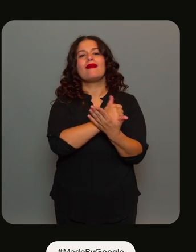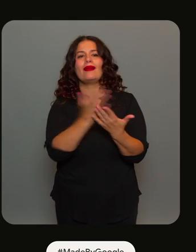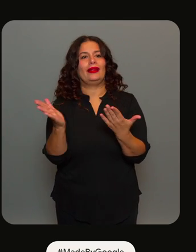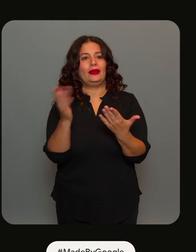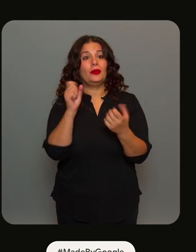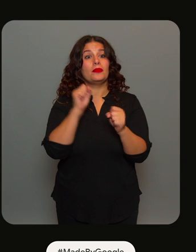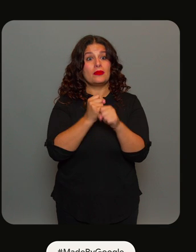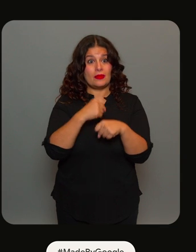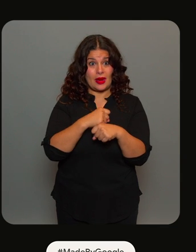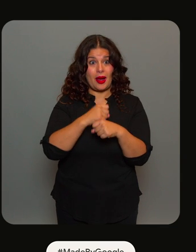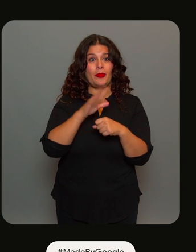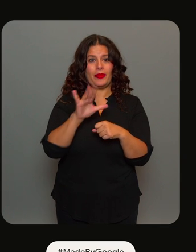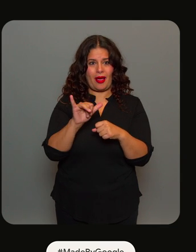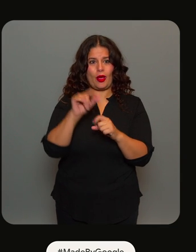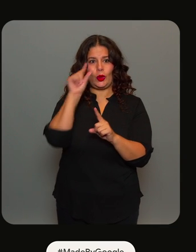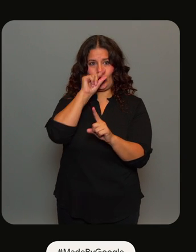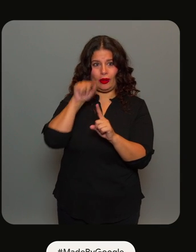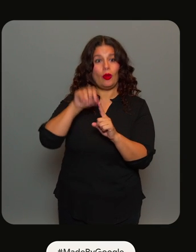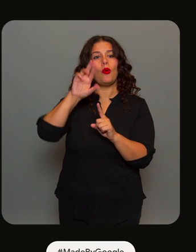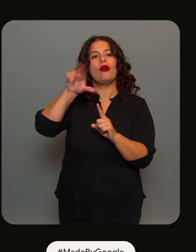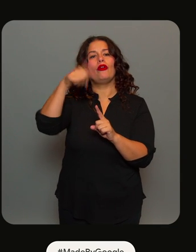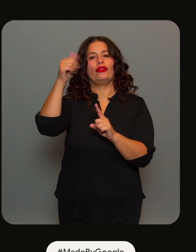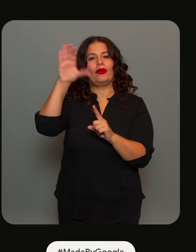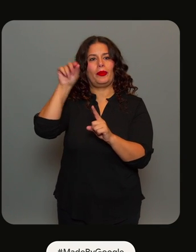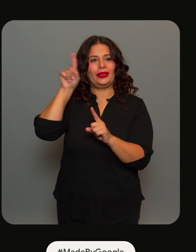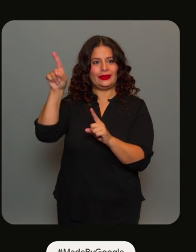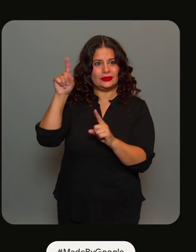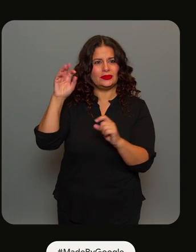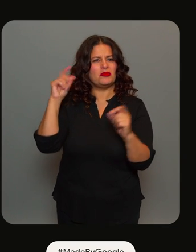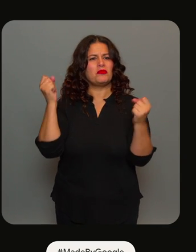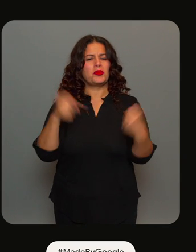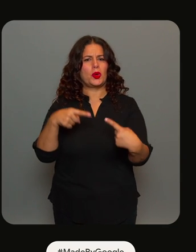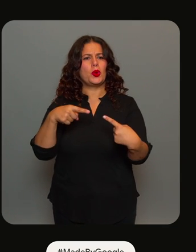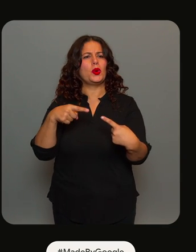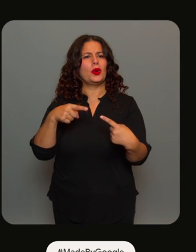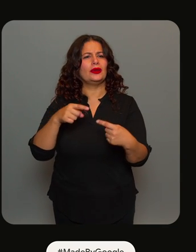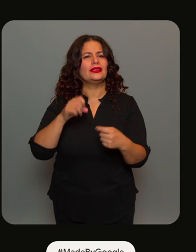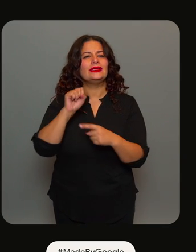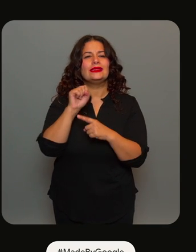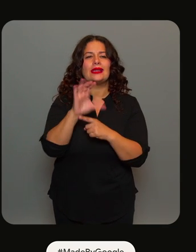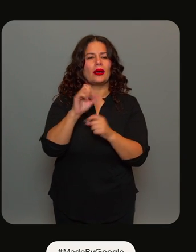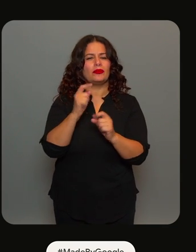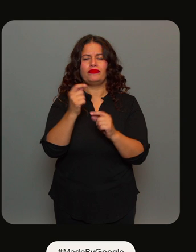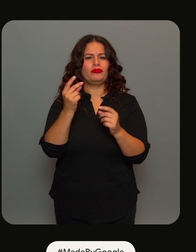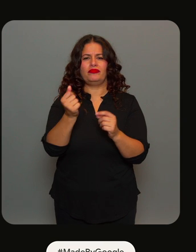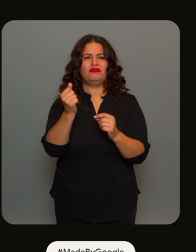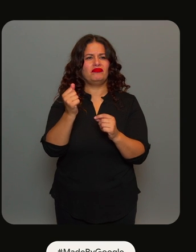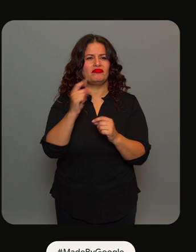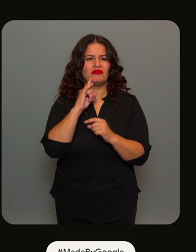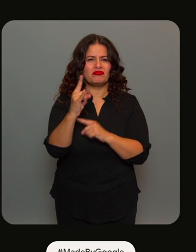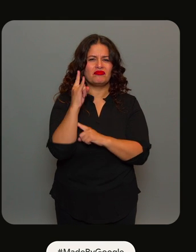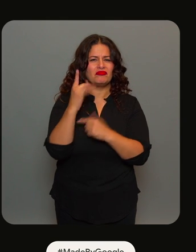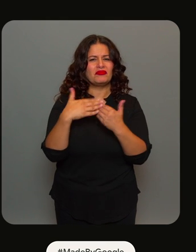partners. With Fast Pair, you're set up in seconds. It's a seamless, simple experience instead of a